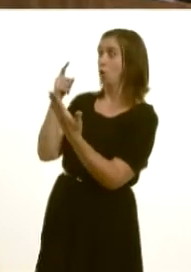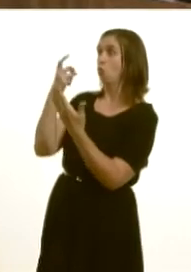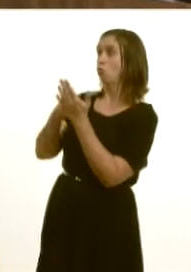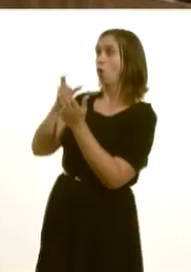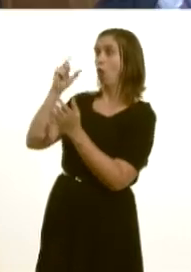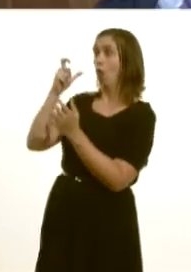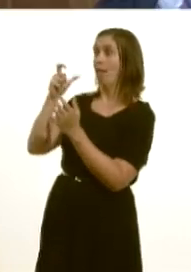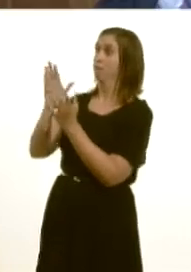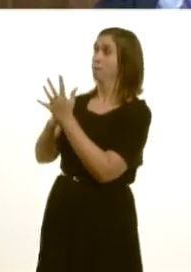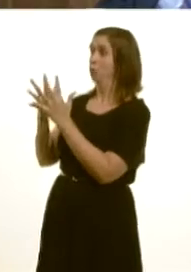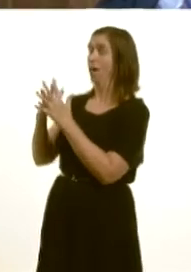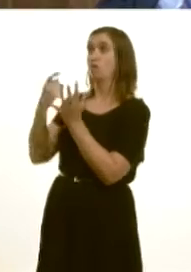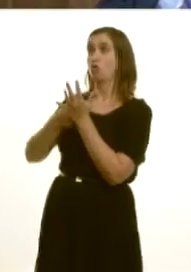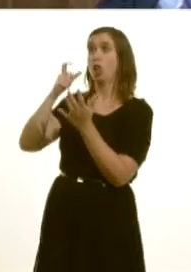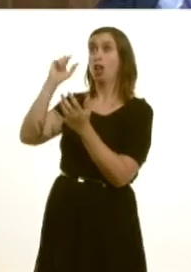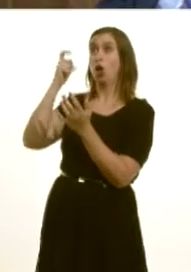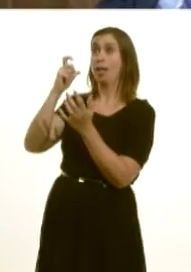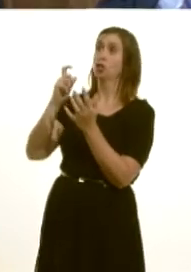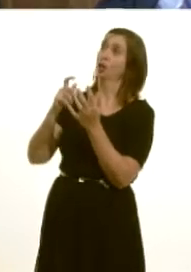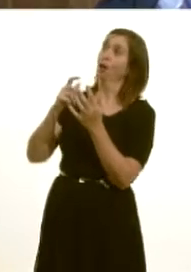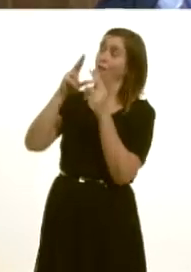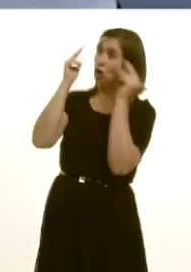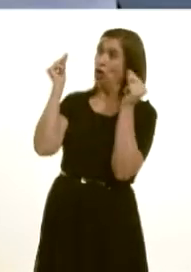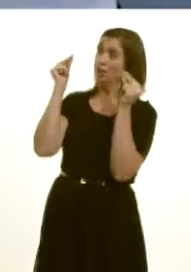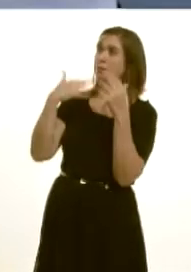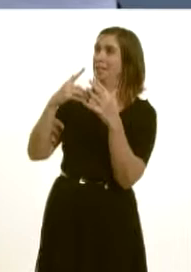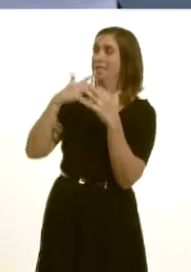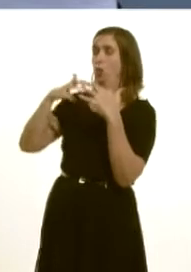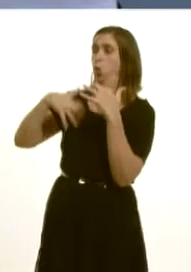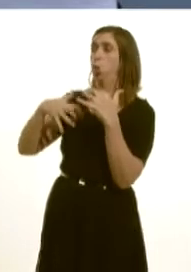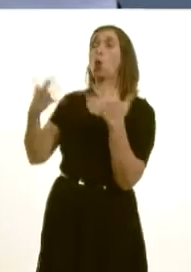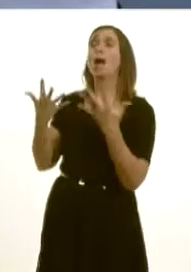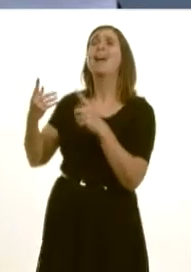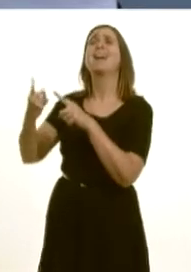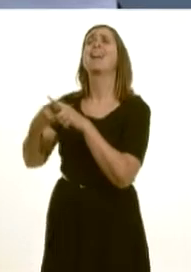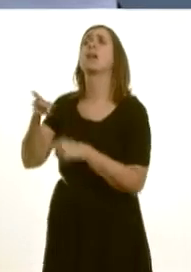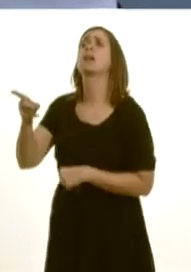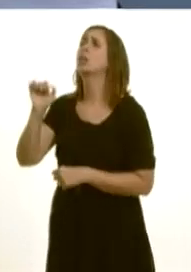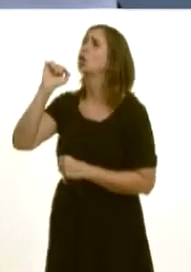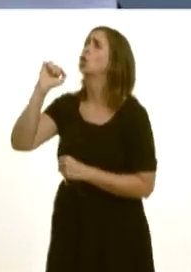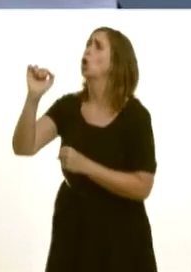Midwives—in England. That was a letter that was written on 6 October to his own party.